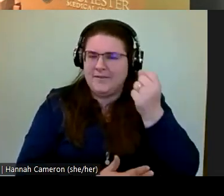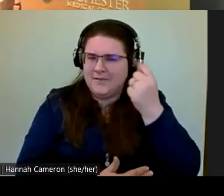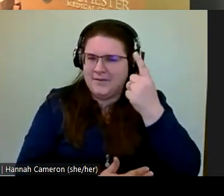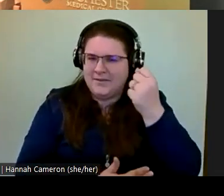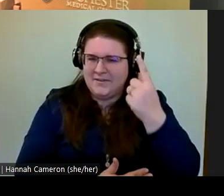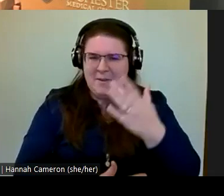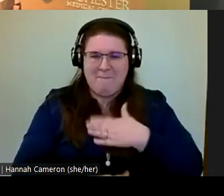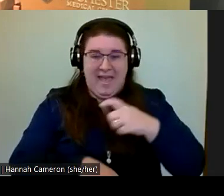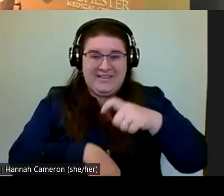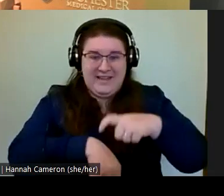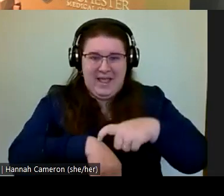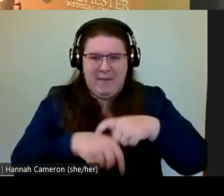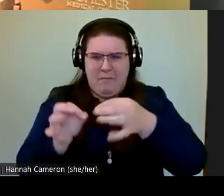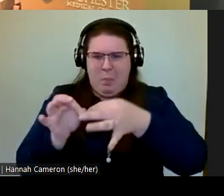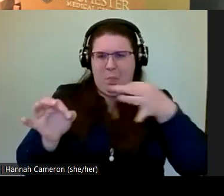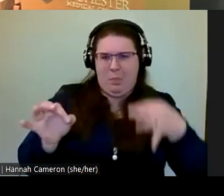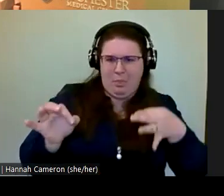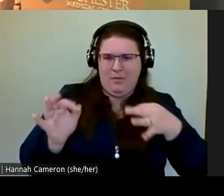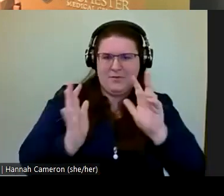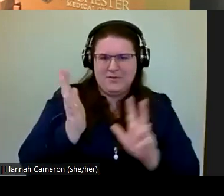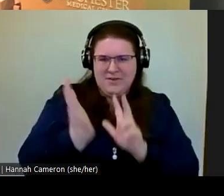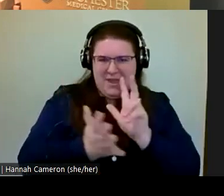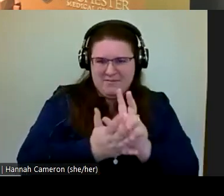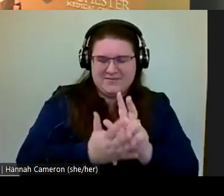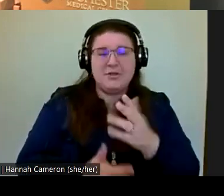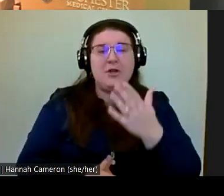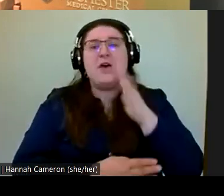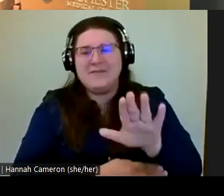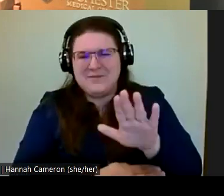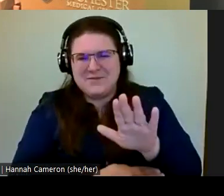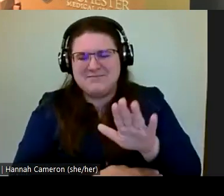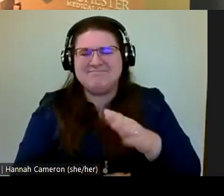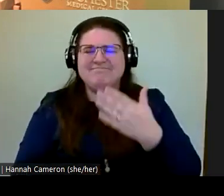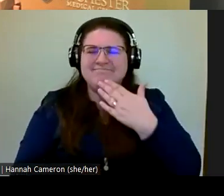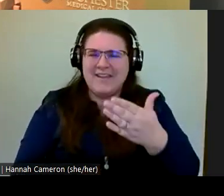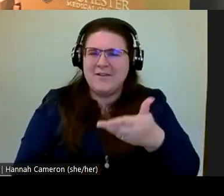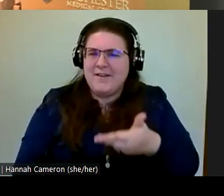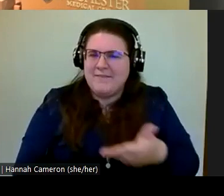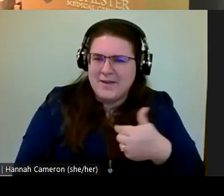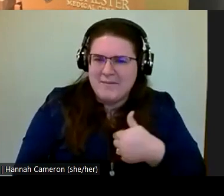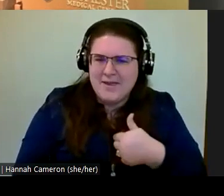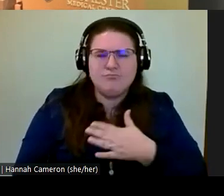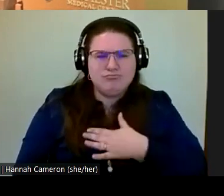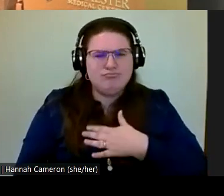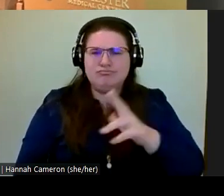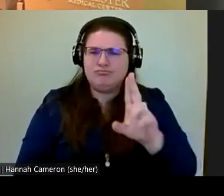I'm Z wise and good afternoon and thank you for having me it's a real honor uh and uh I have had